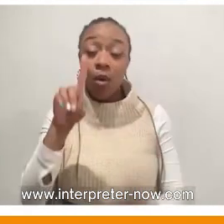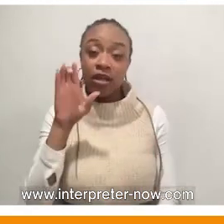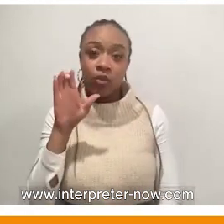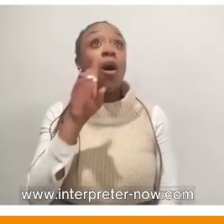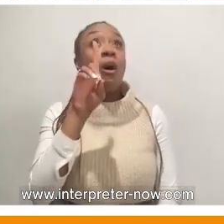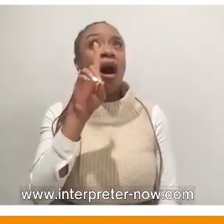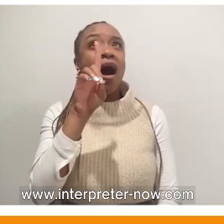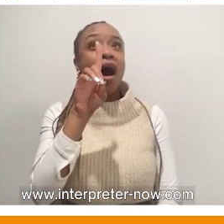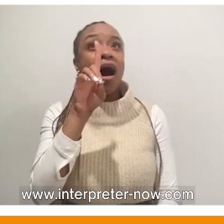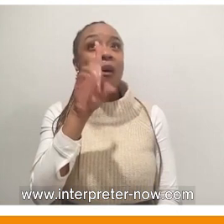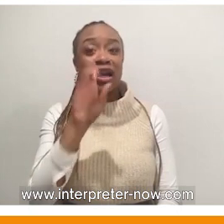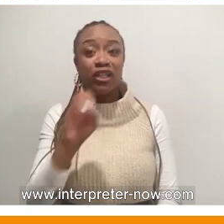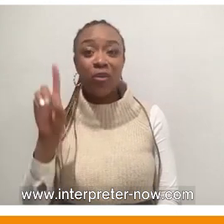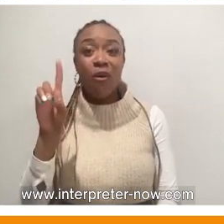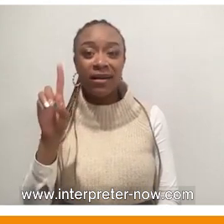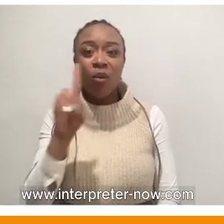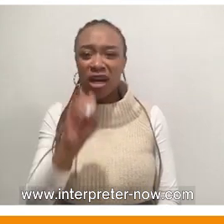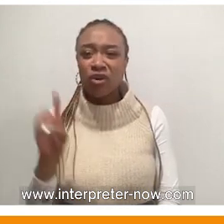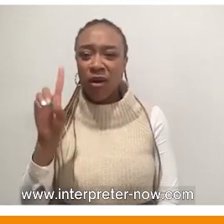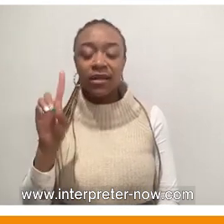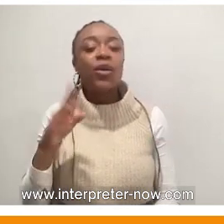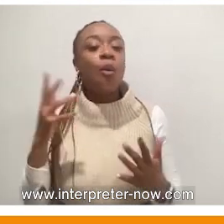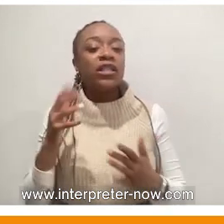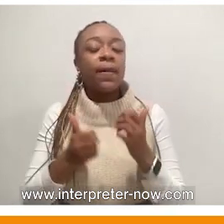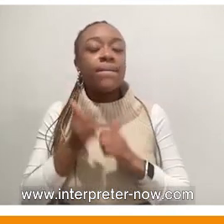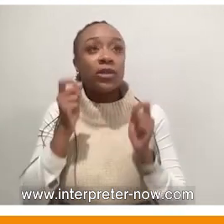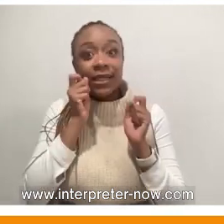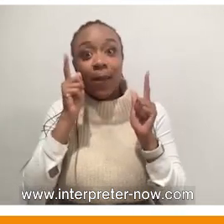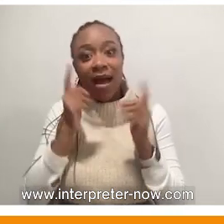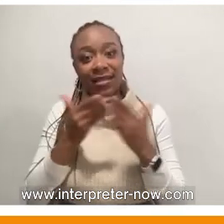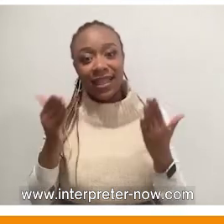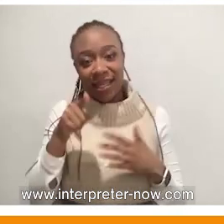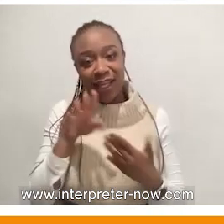Awesome. What's the most surprising thing you've learned?